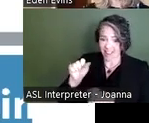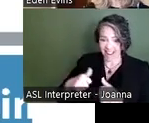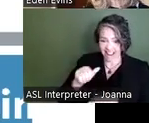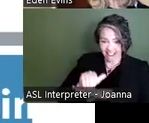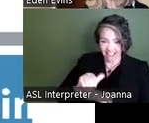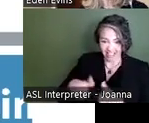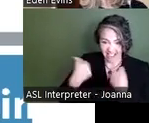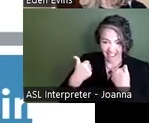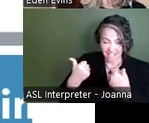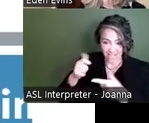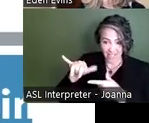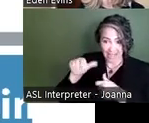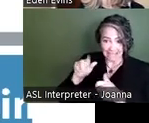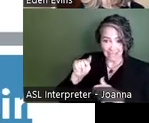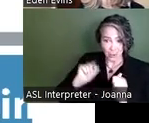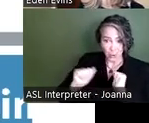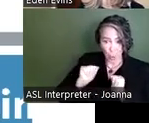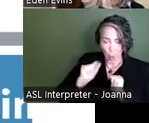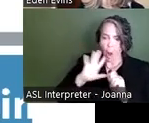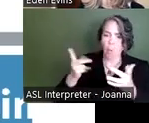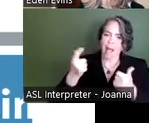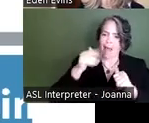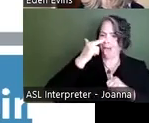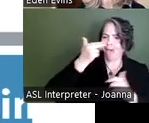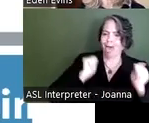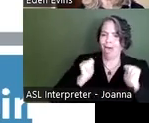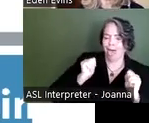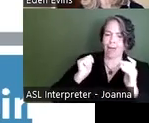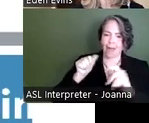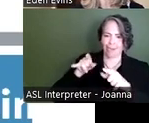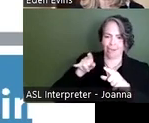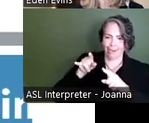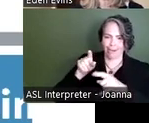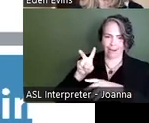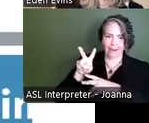resulting box warnings in the United States and Europe did real harm because they dramatically cut